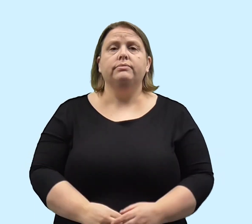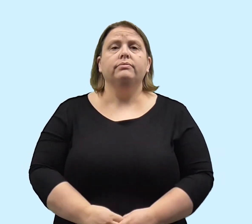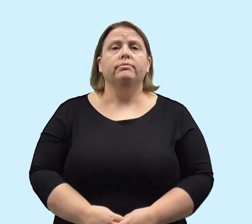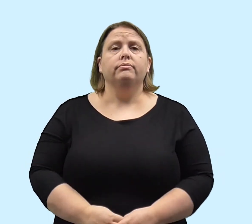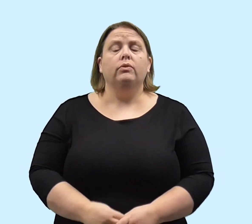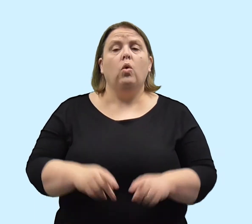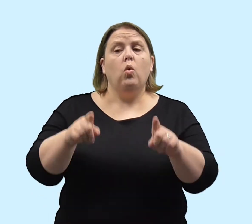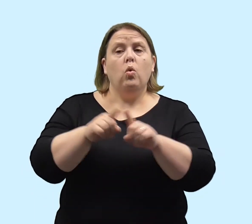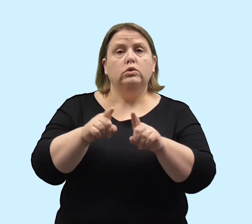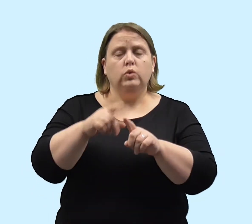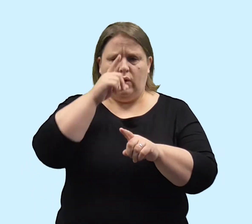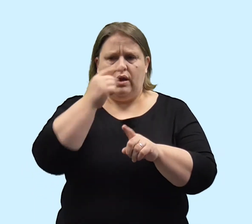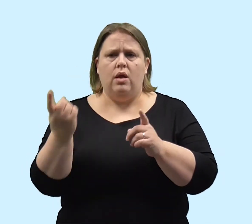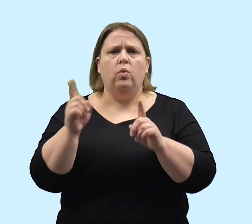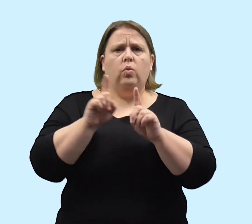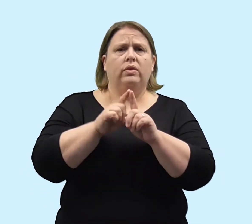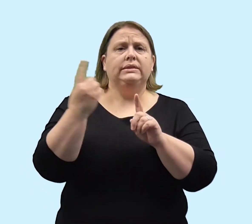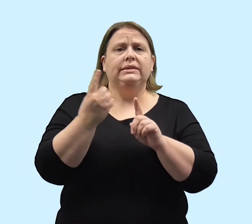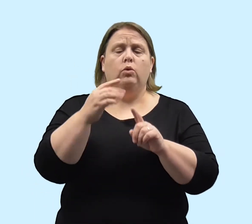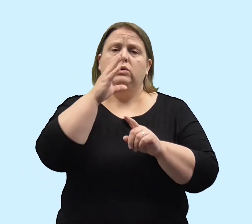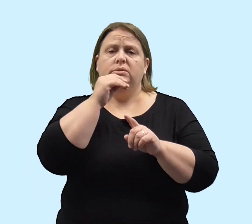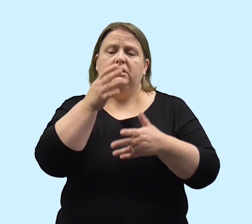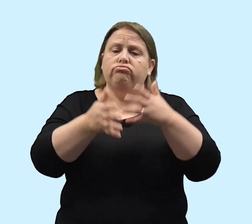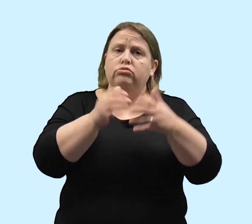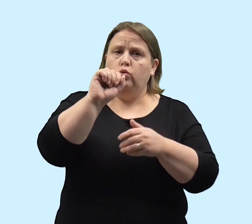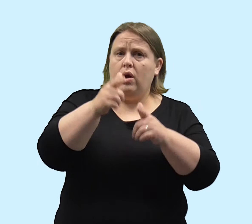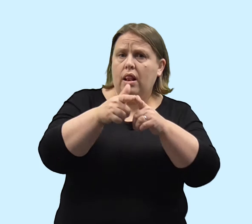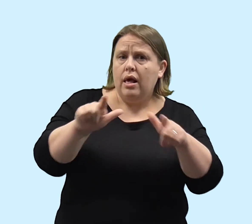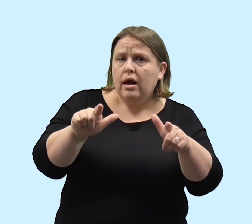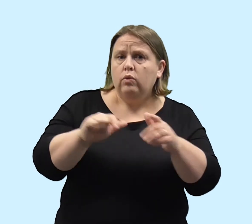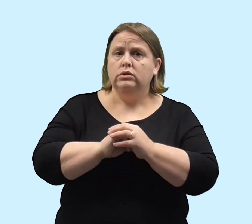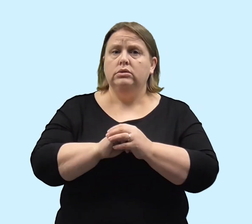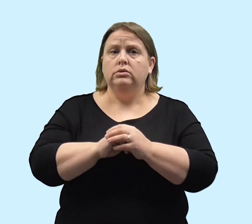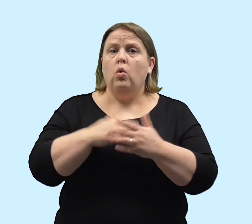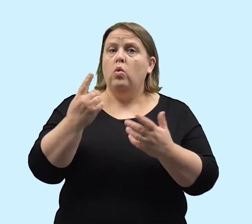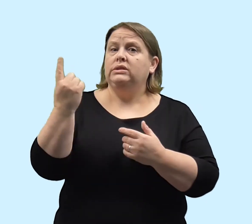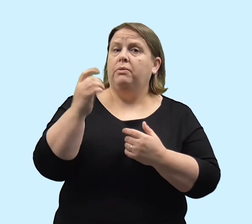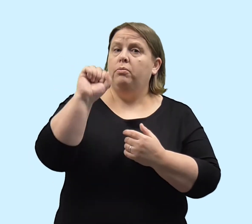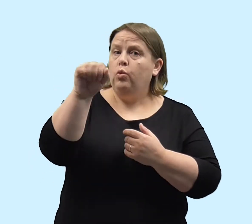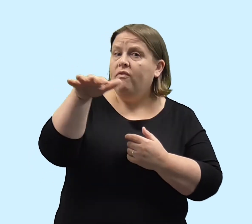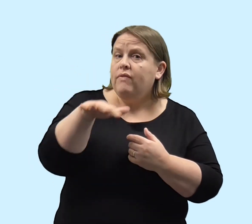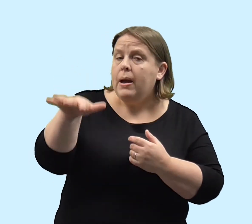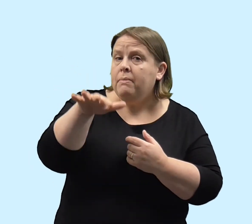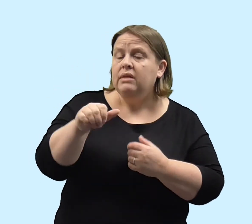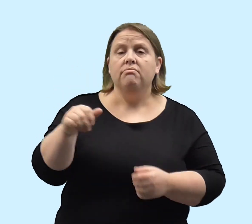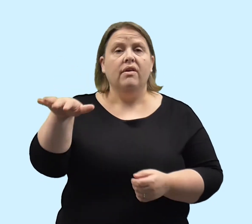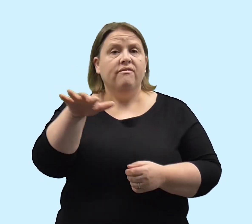You can have someone who speaks your language with you or someone from your family or whānau,